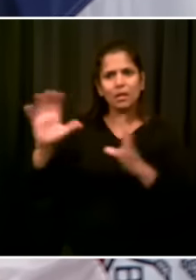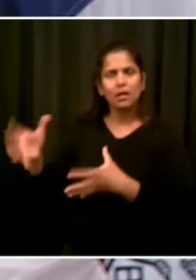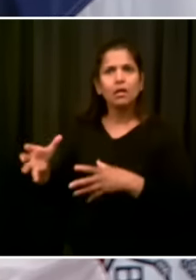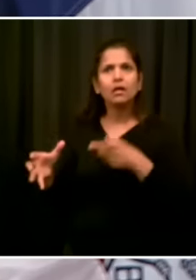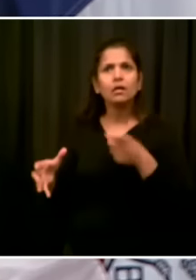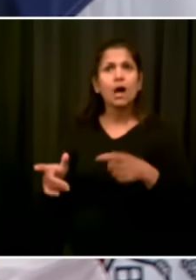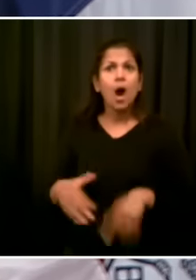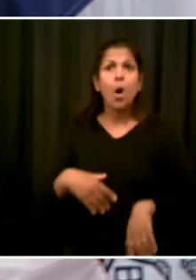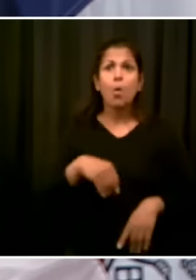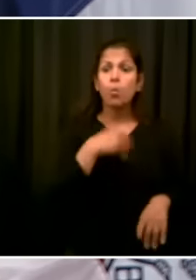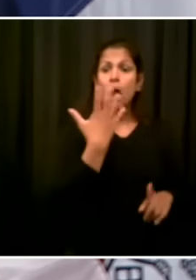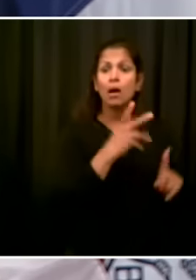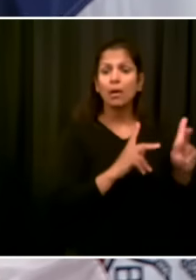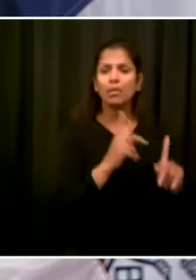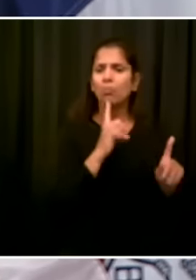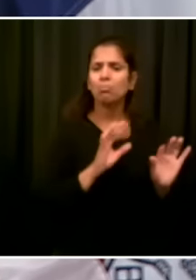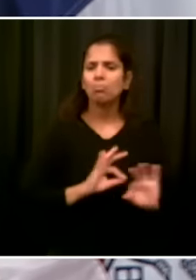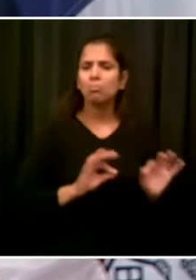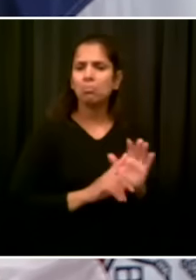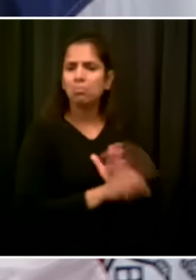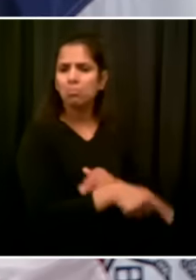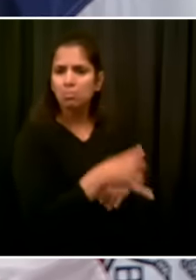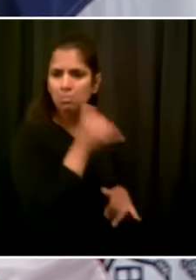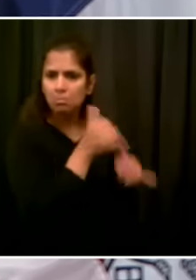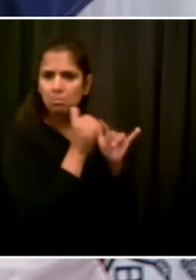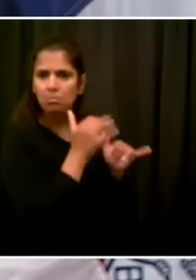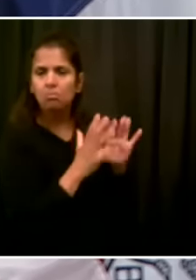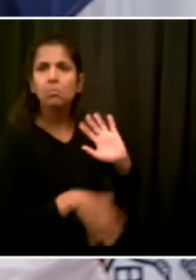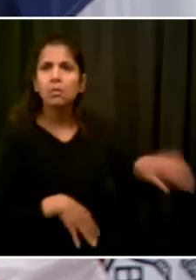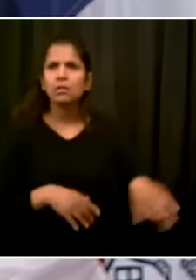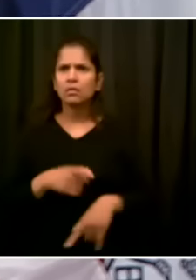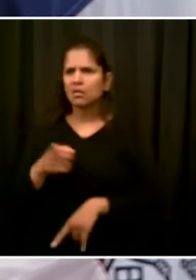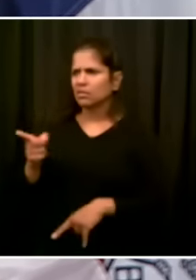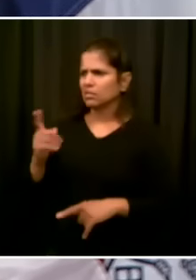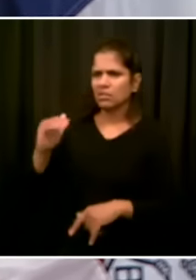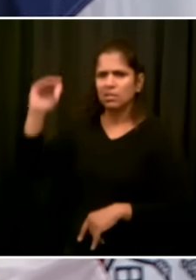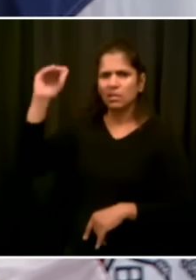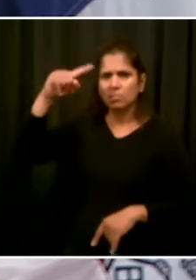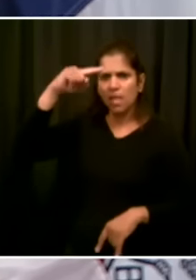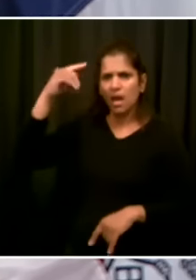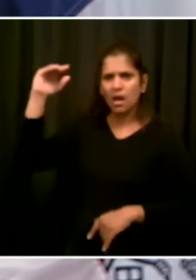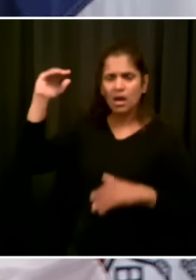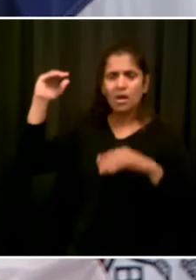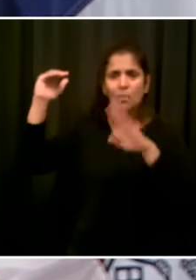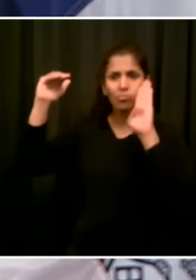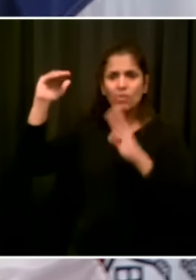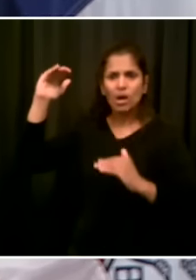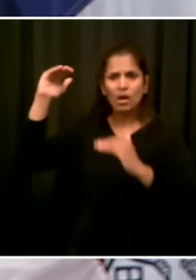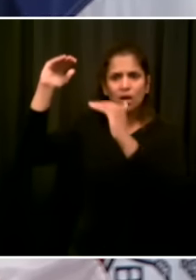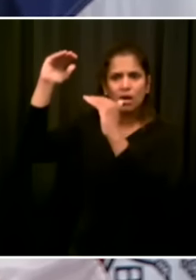BY THE NYPD.